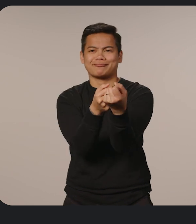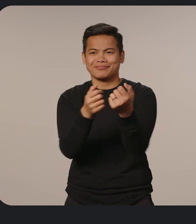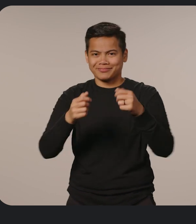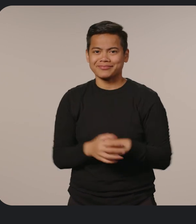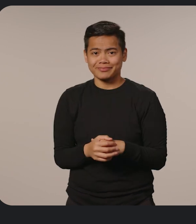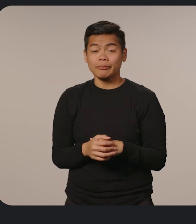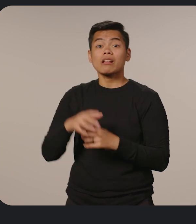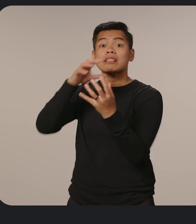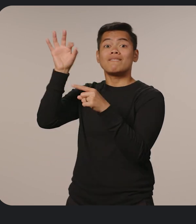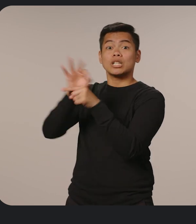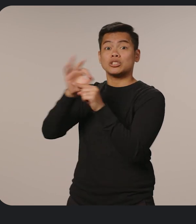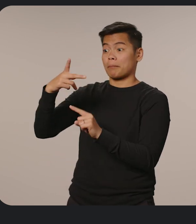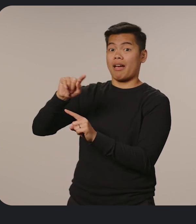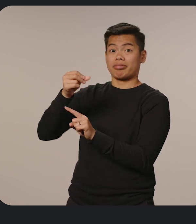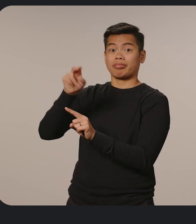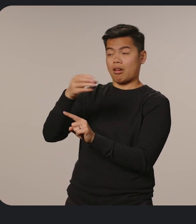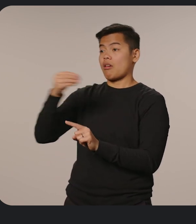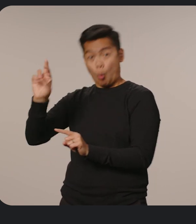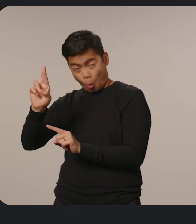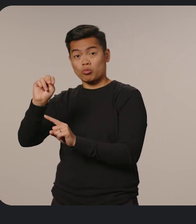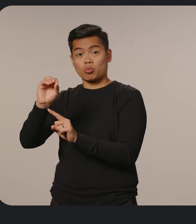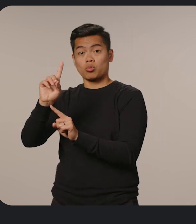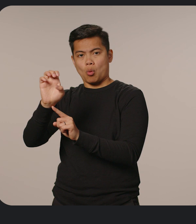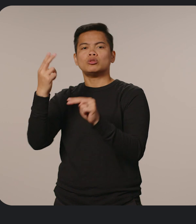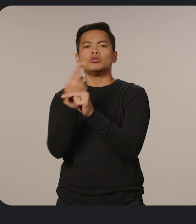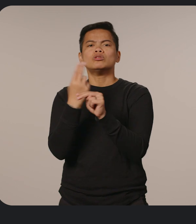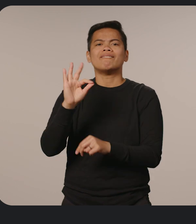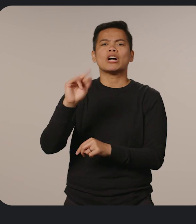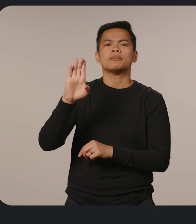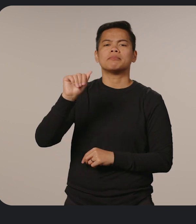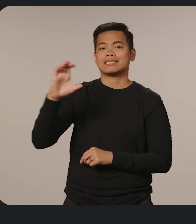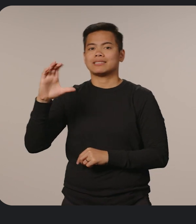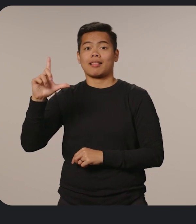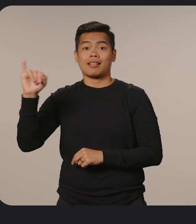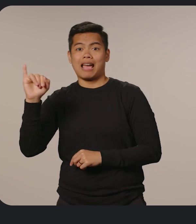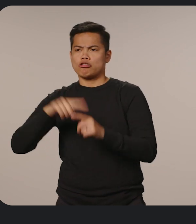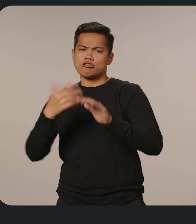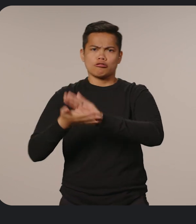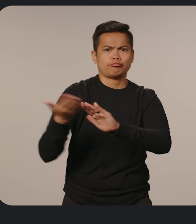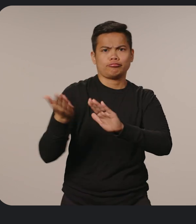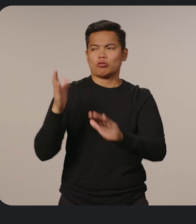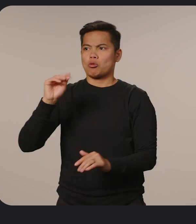Firebase CLI to generate some starter code for you we just covered a few compelling